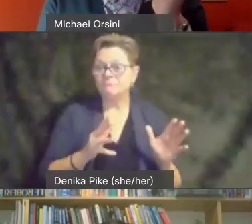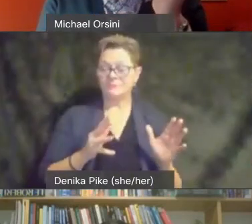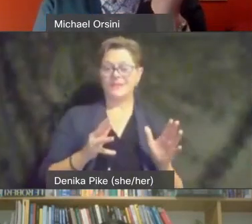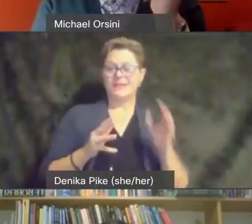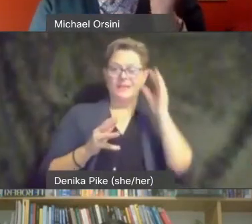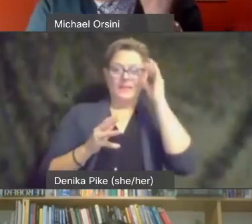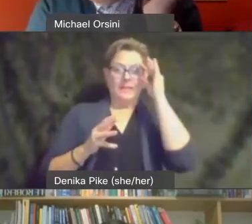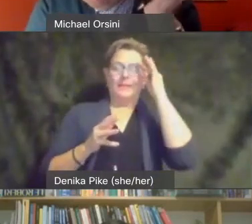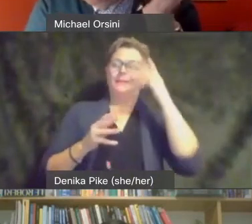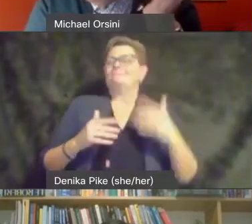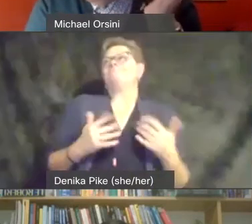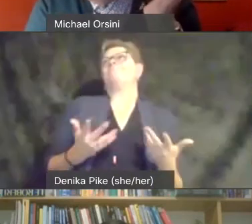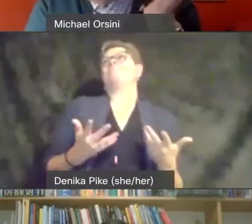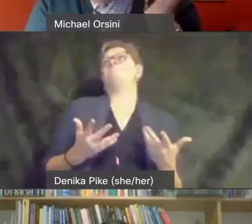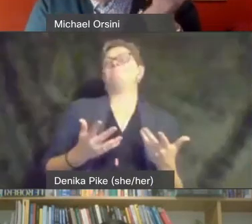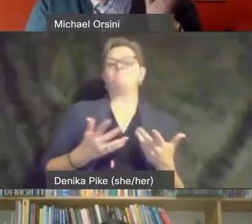I mean, it's an indictment of public health in many ways,